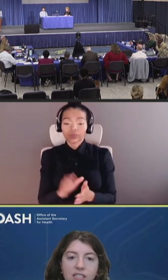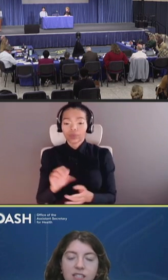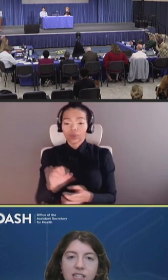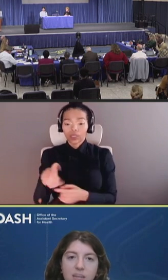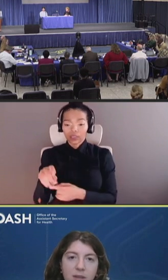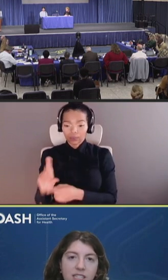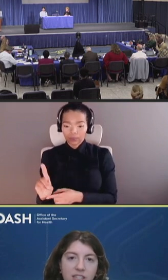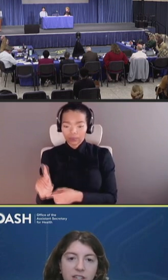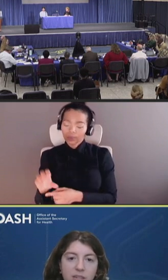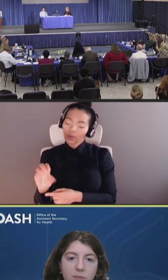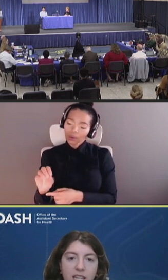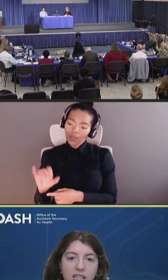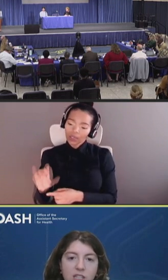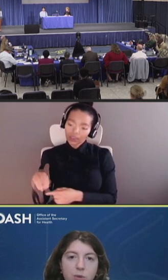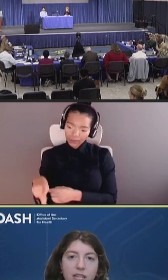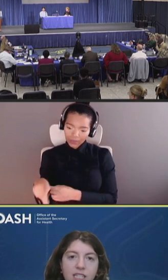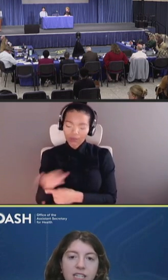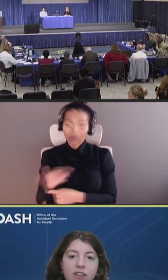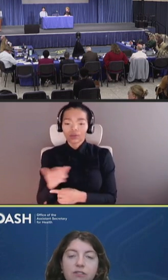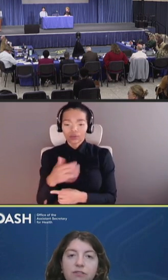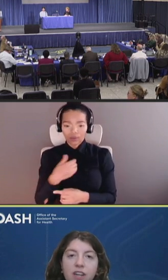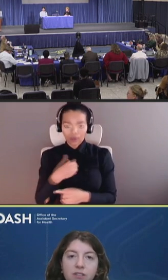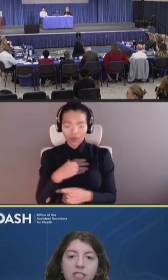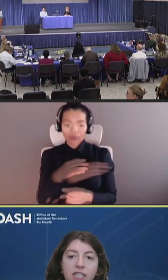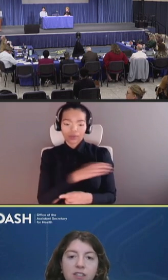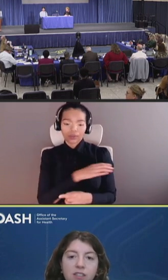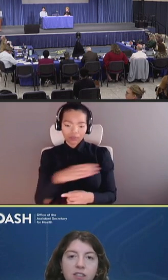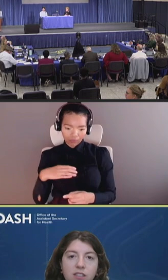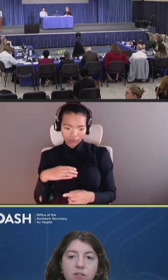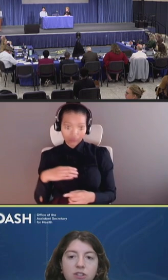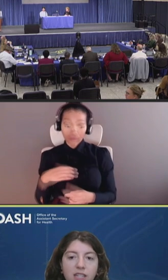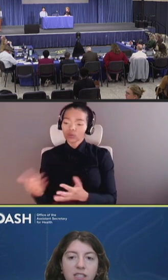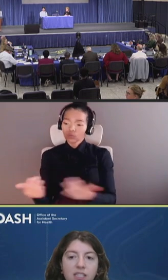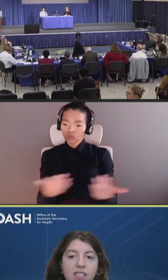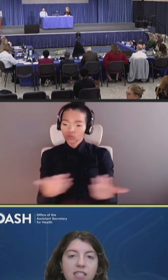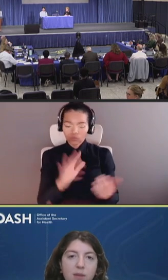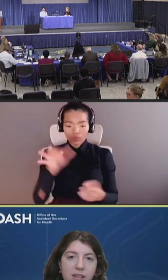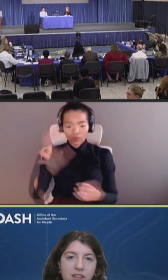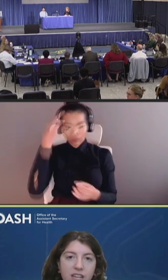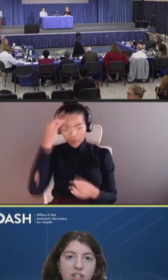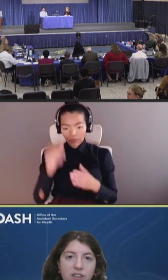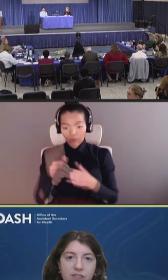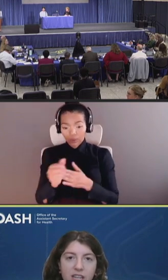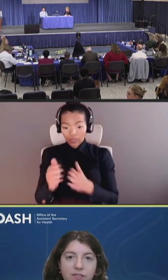syndemic steering committee to bring together federal leaders to address the syndemic of HIV,